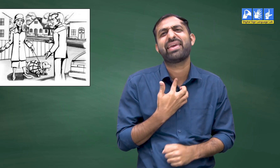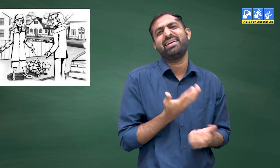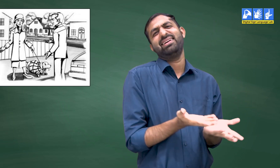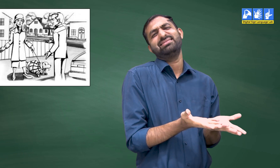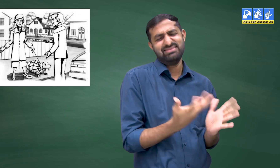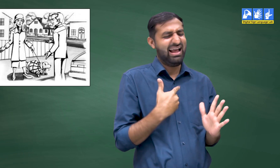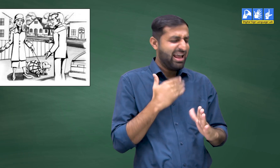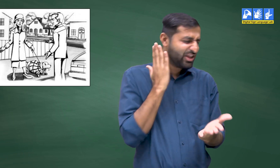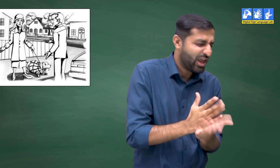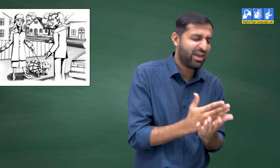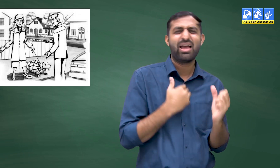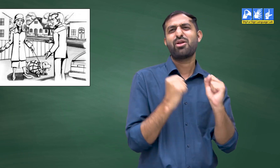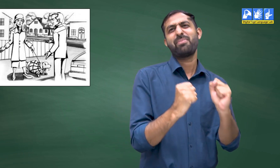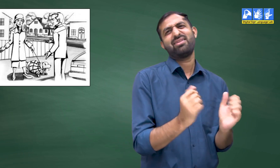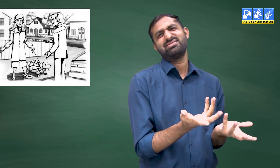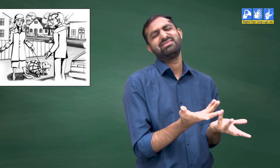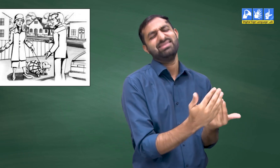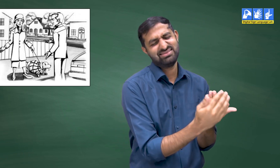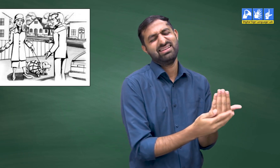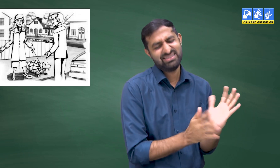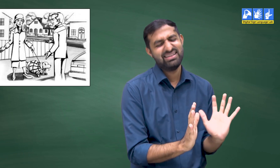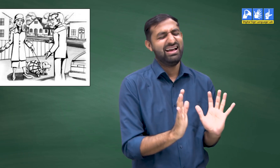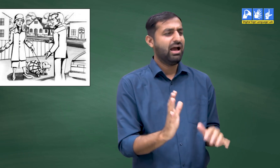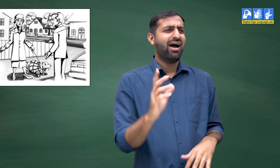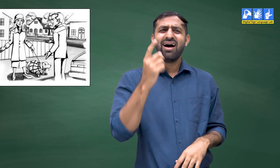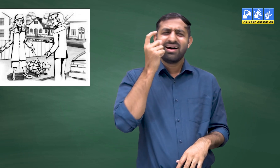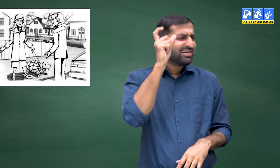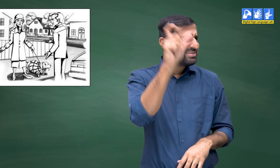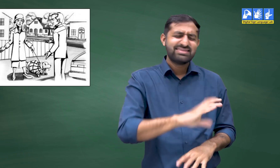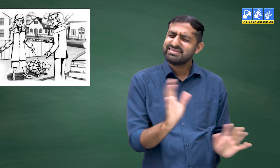"It's difficult to stop him from eating," said Mrs. Pumphrey sheepishly.